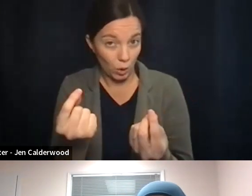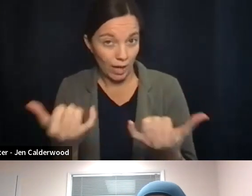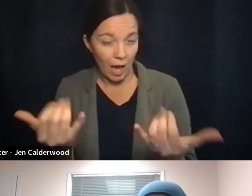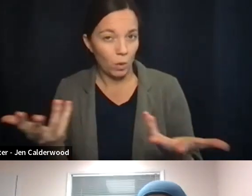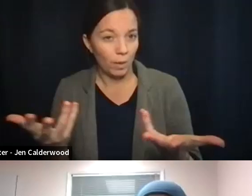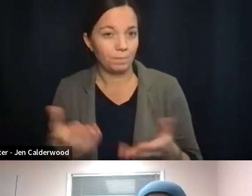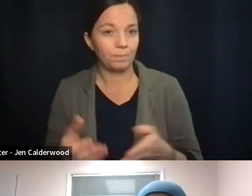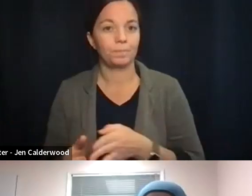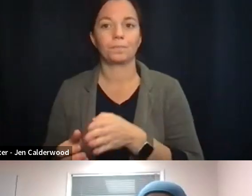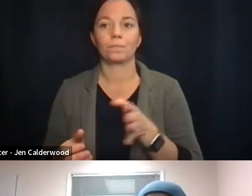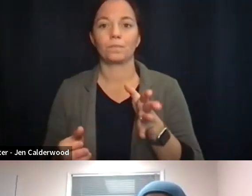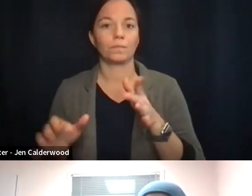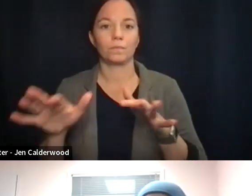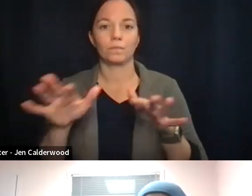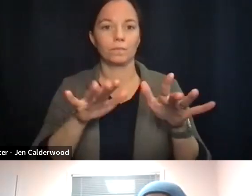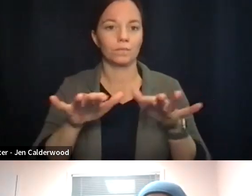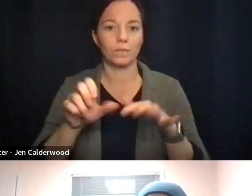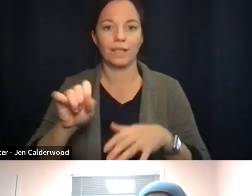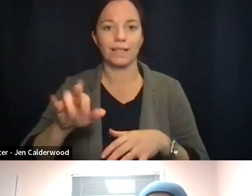This is